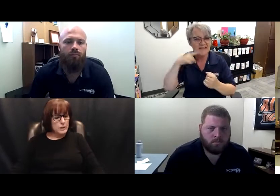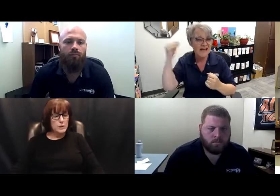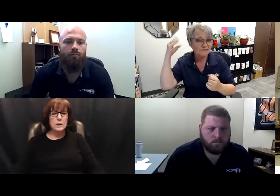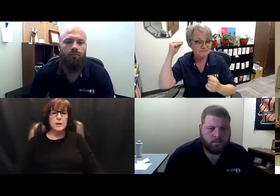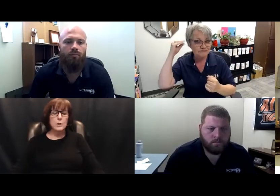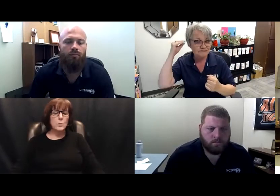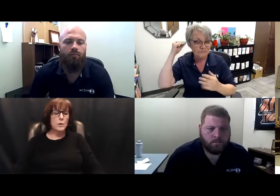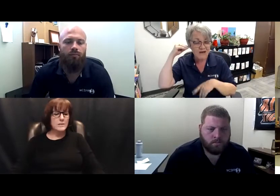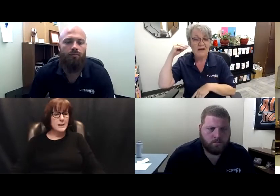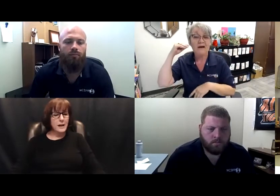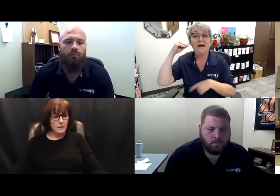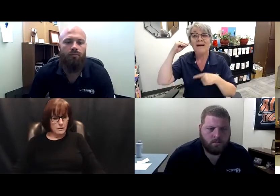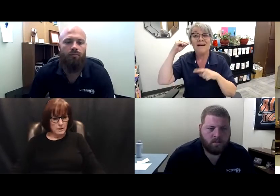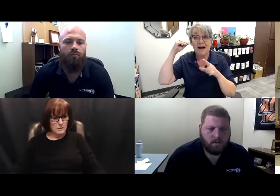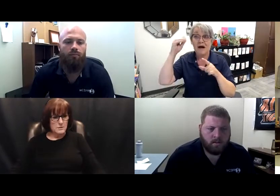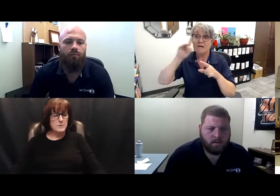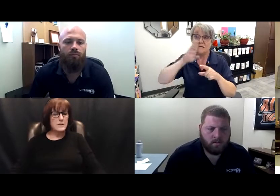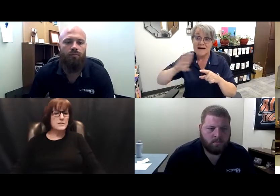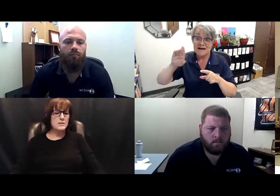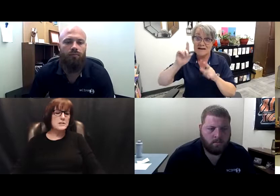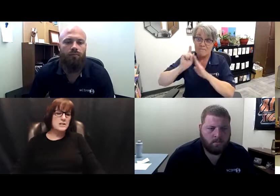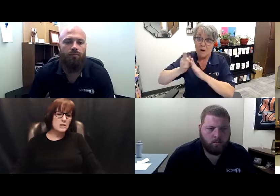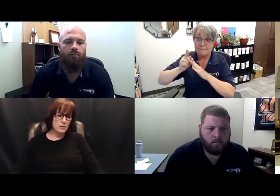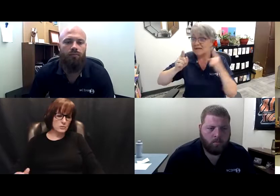you can hear what the dialogue is but then there's additional